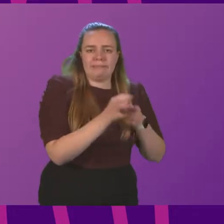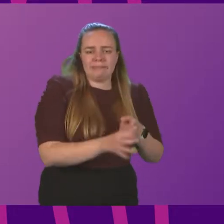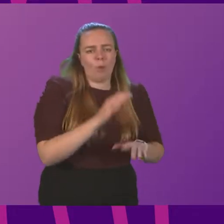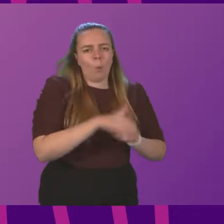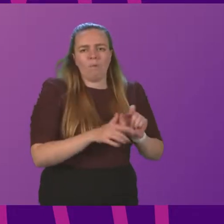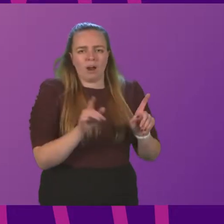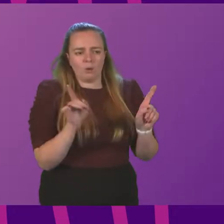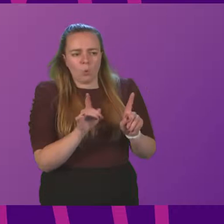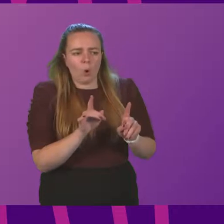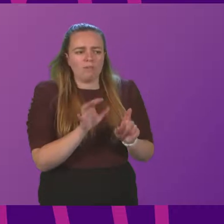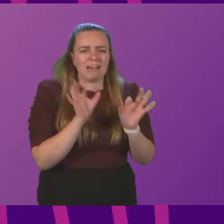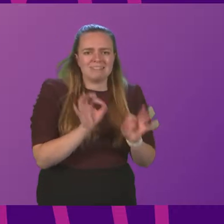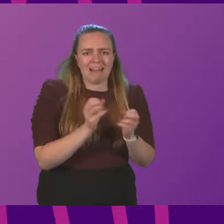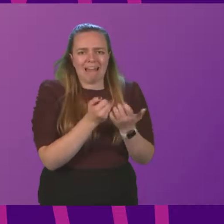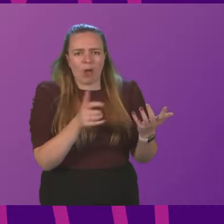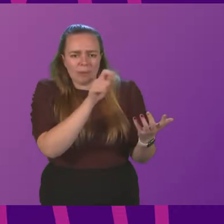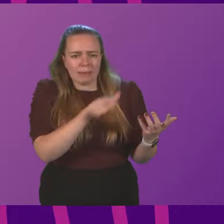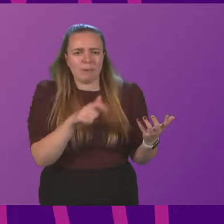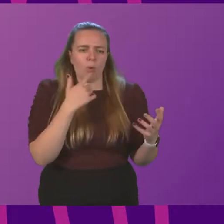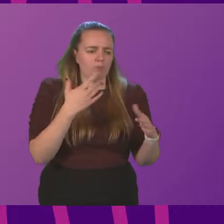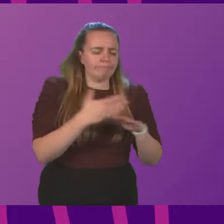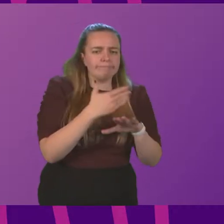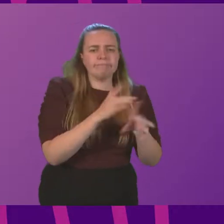the number of personnel involved and what duties they will be performing. That is partly because